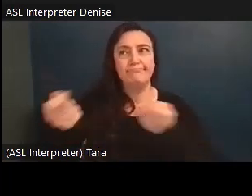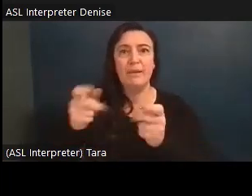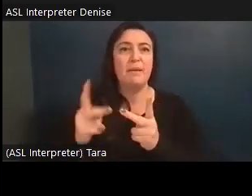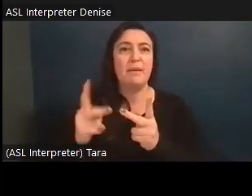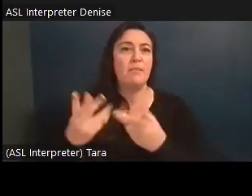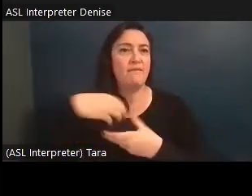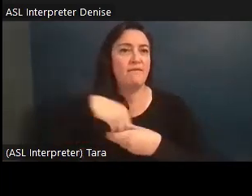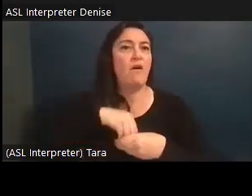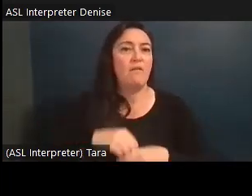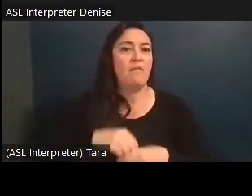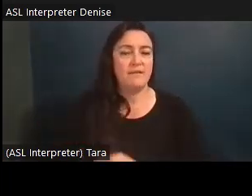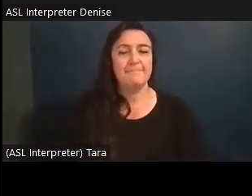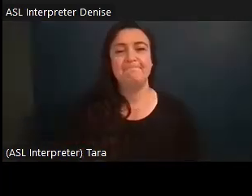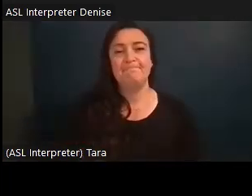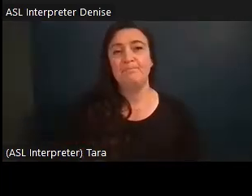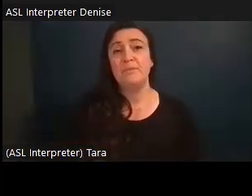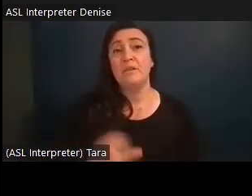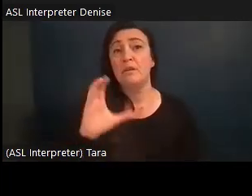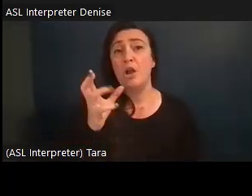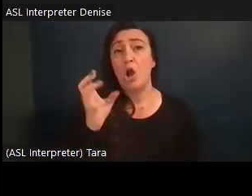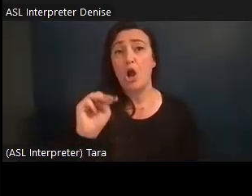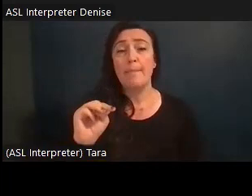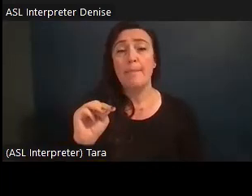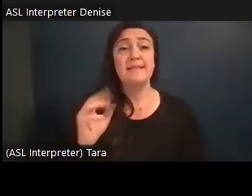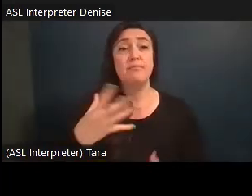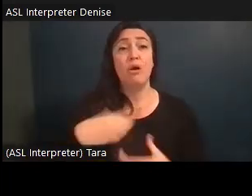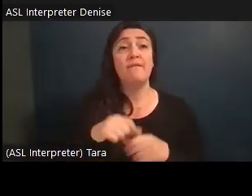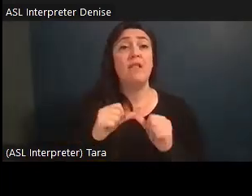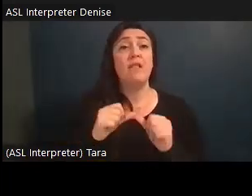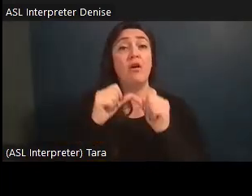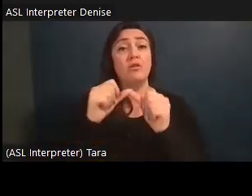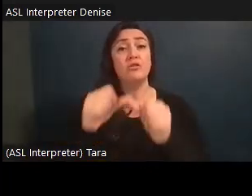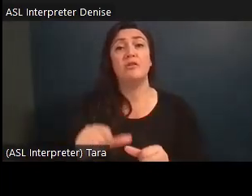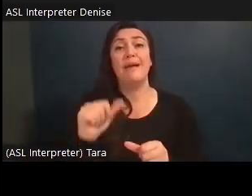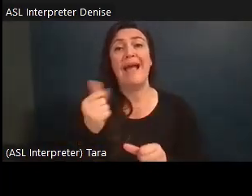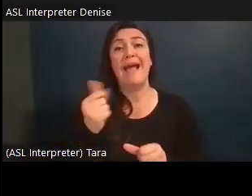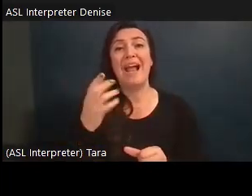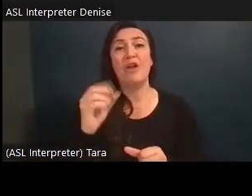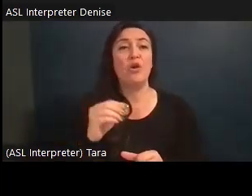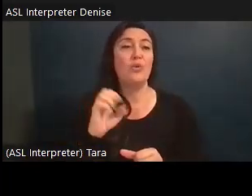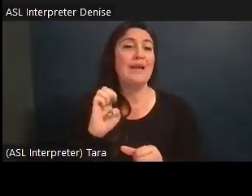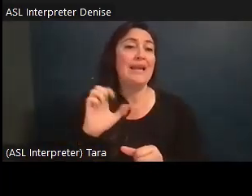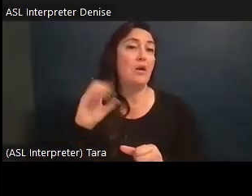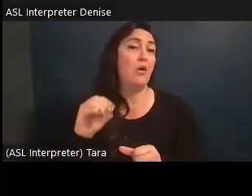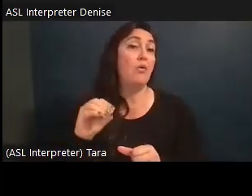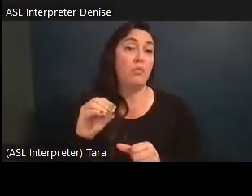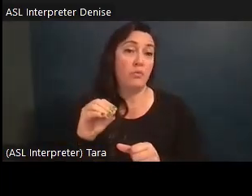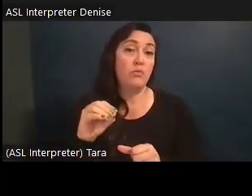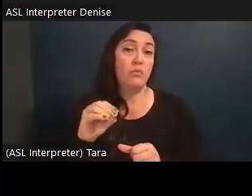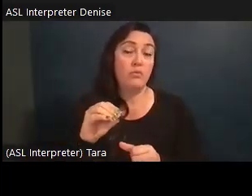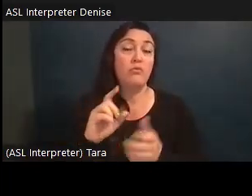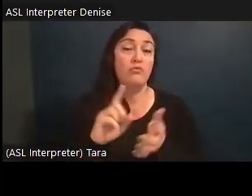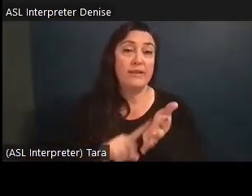CARM is also part of the Long Term Agro-ecological Research Network, which is an ARS initiative that spans the